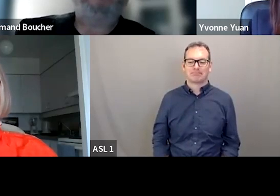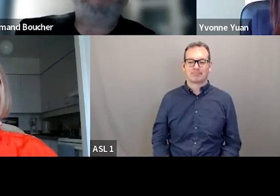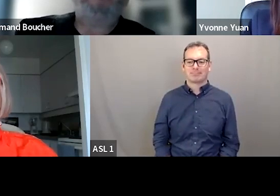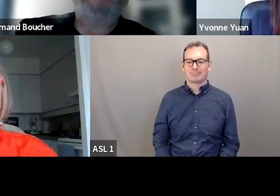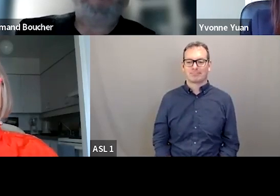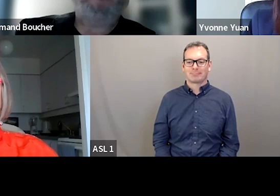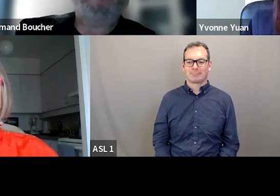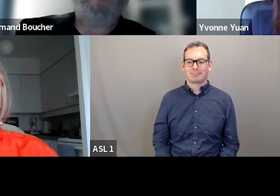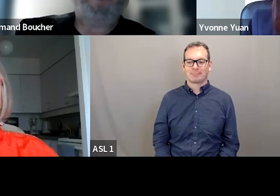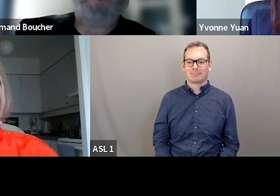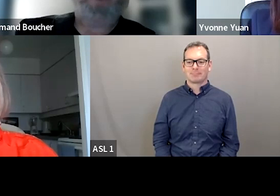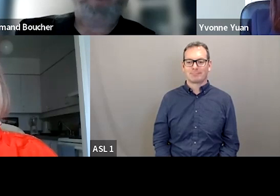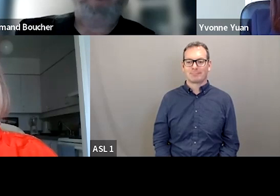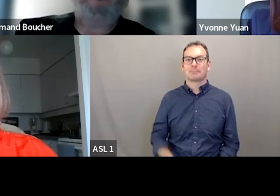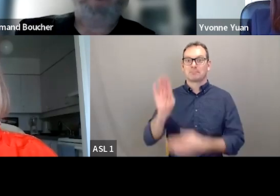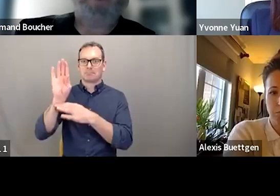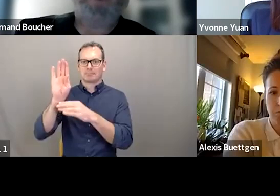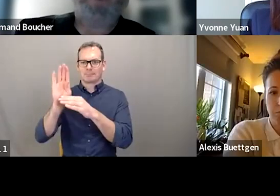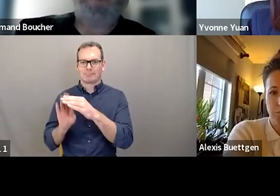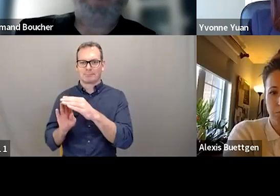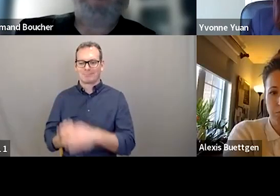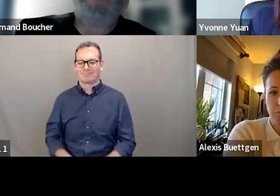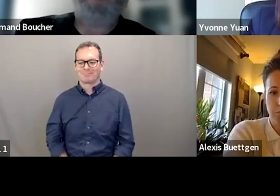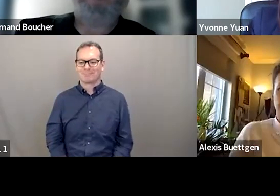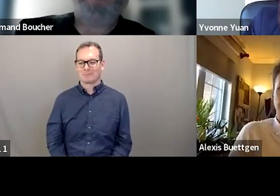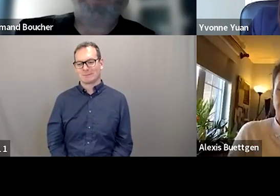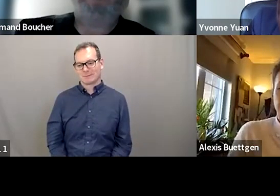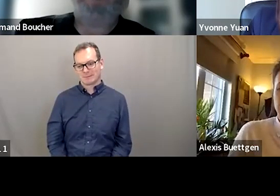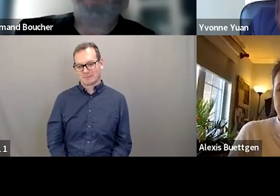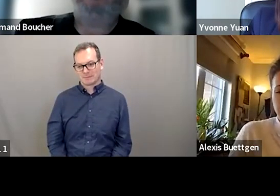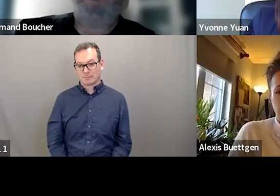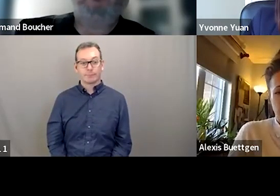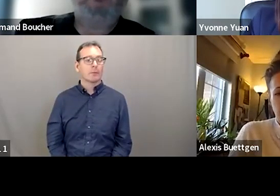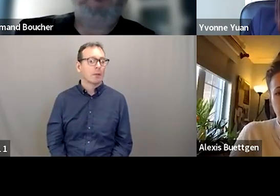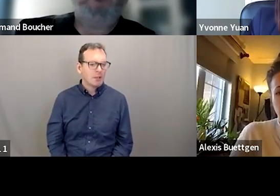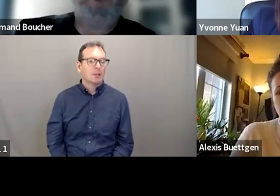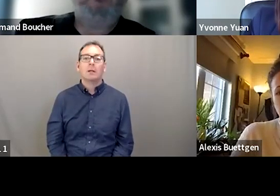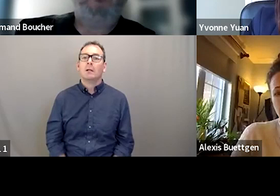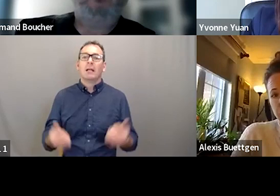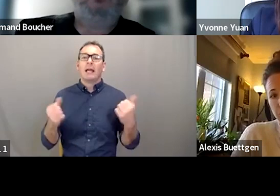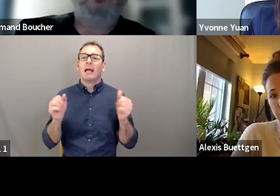no you you're lowering your hand okay do any of our panelists want to say anything that